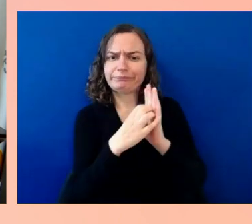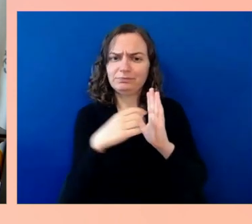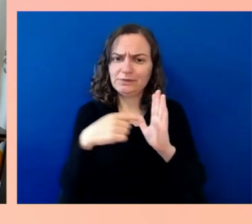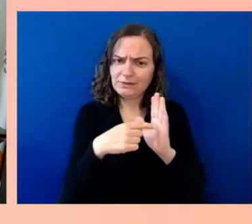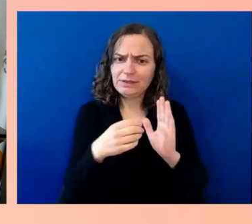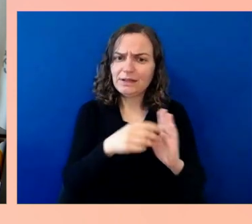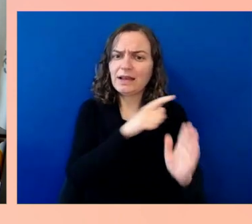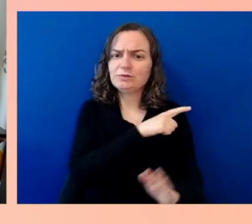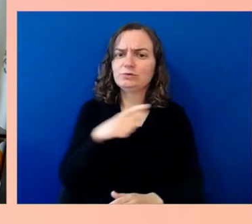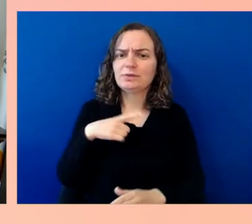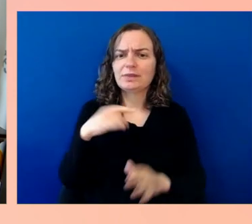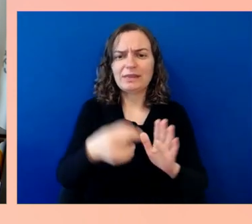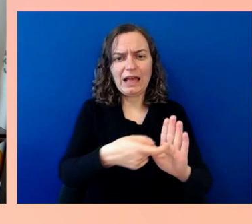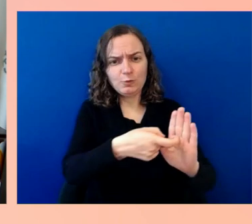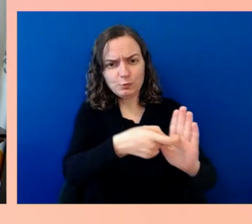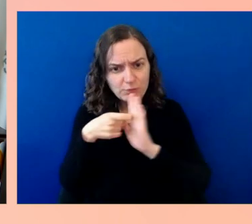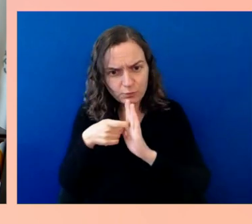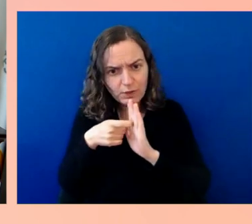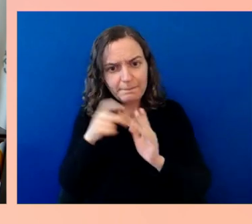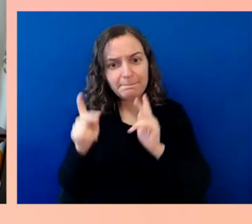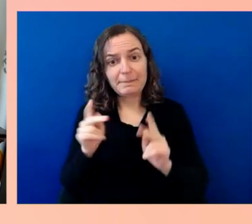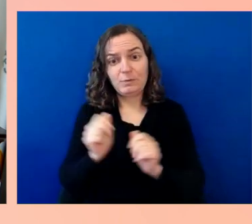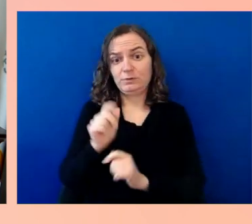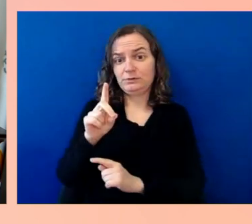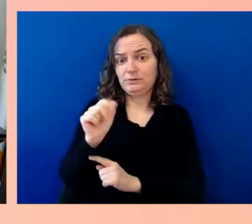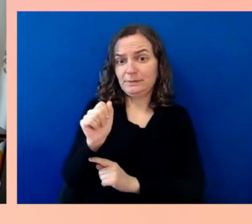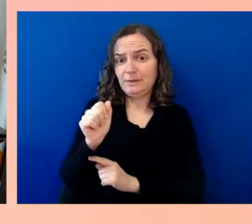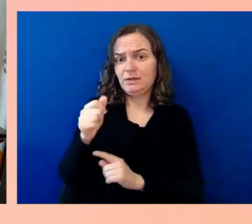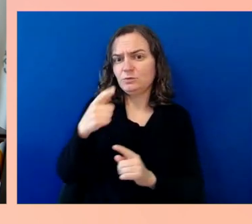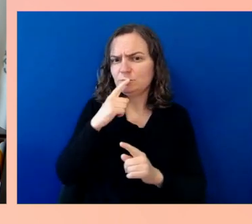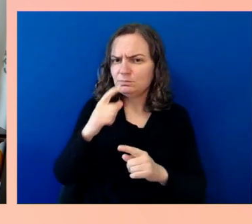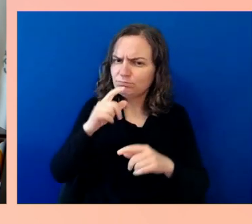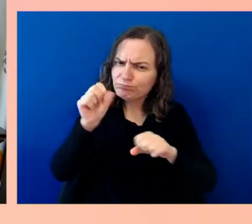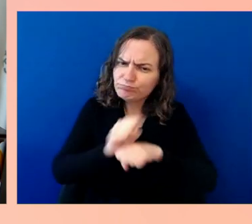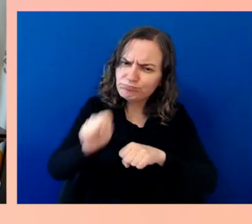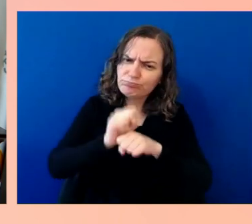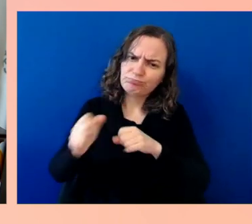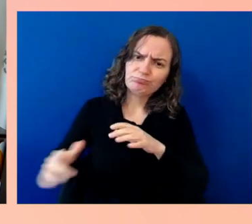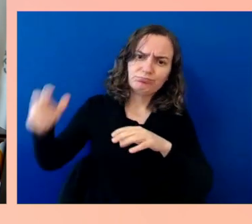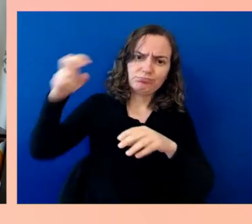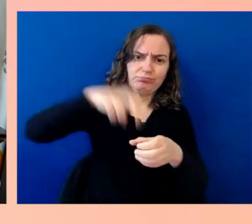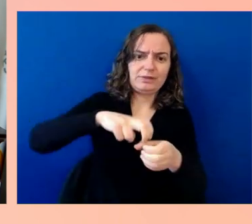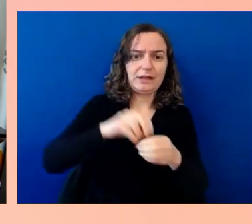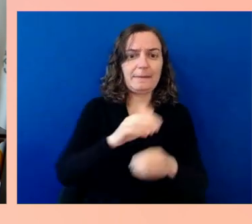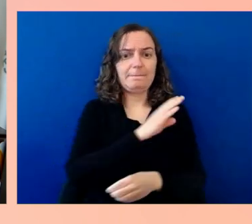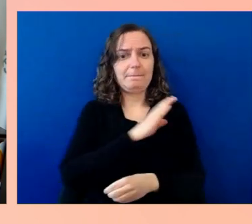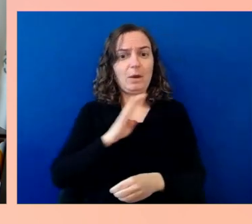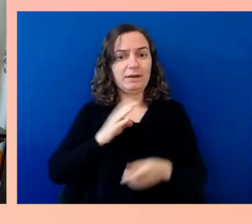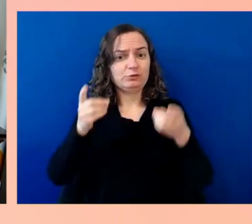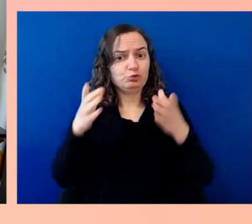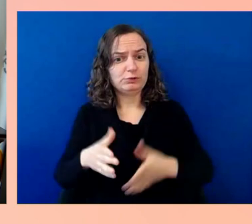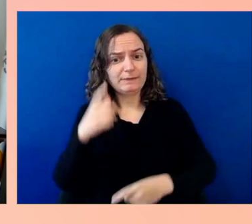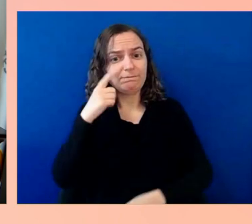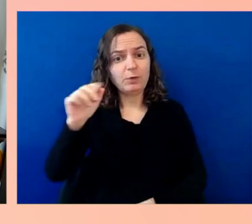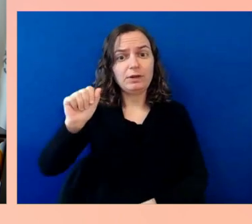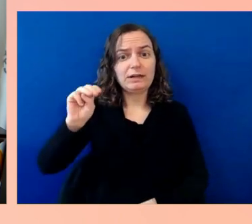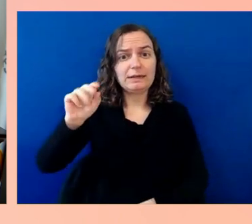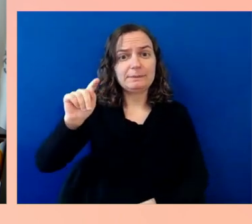be on the board of directors of Amtrak. There's funding for safety that bears vulnerable road users in mind,